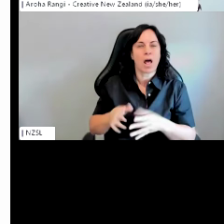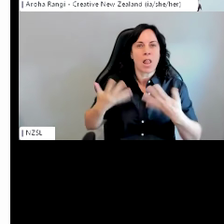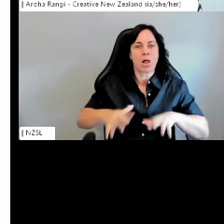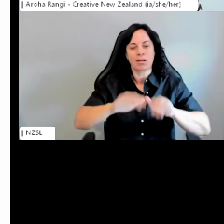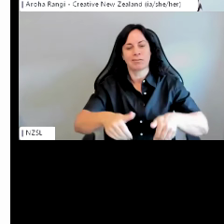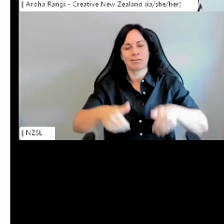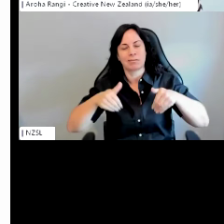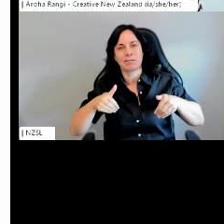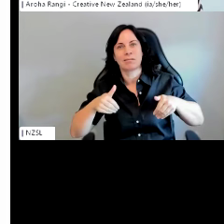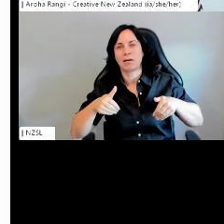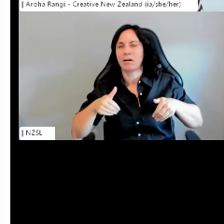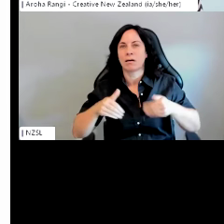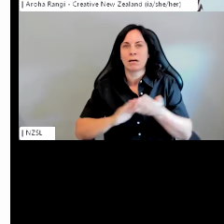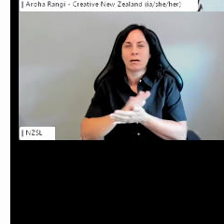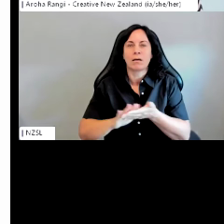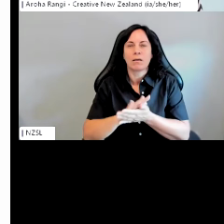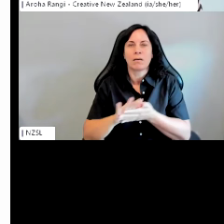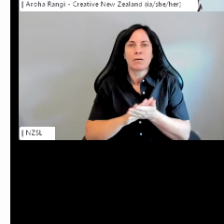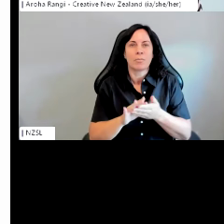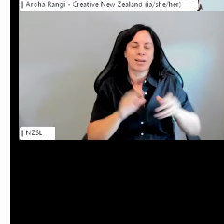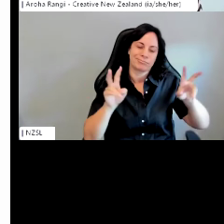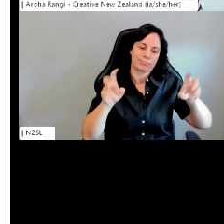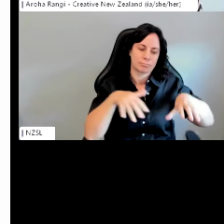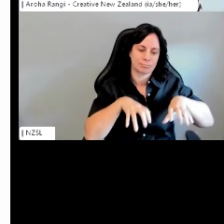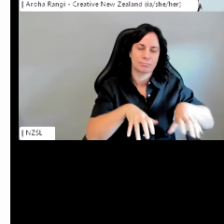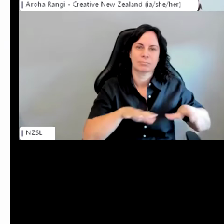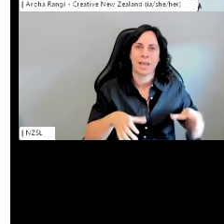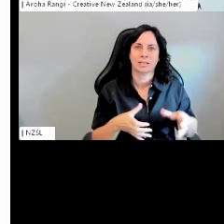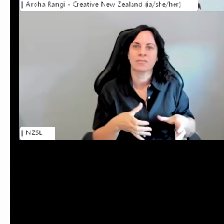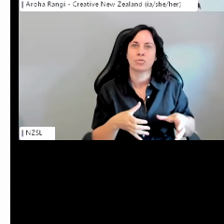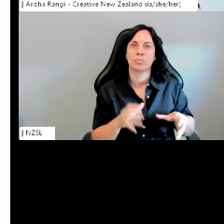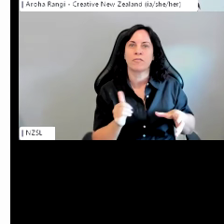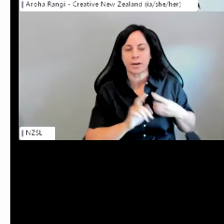they've moved from the active group, the people who've been within the past 12 months into the